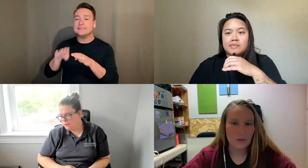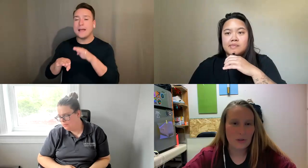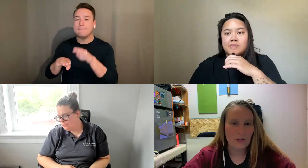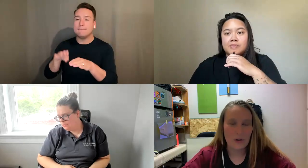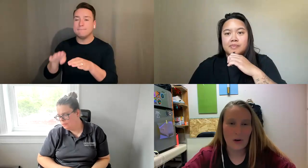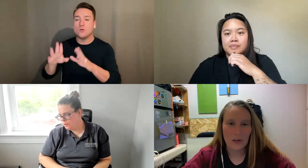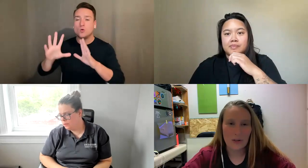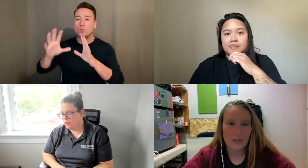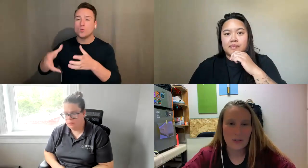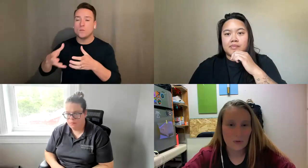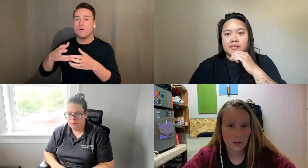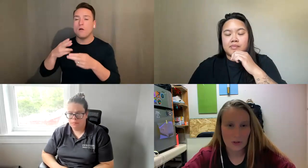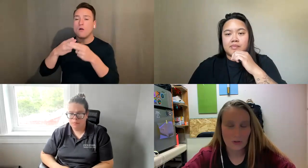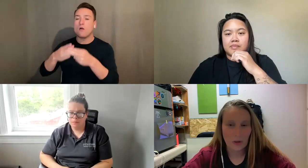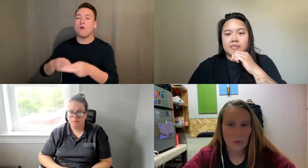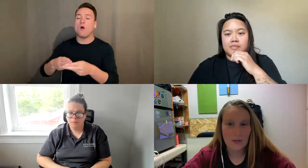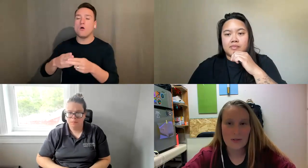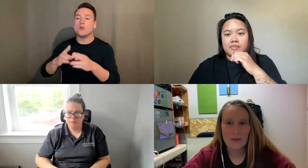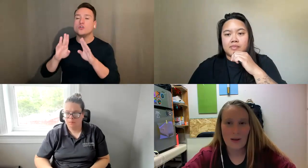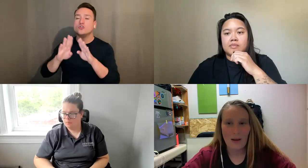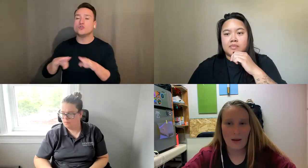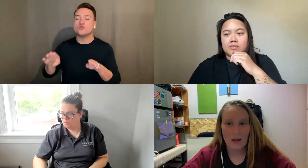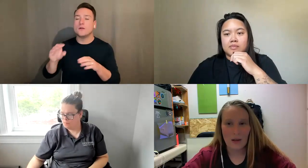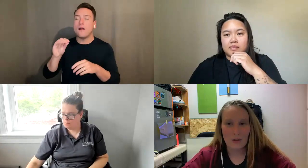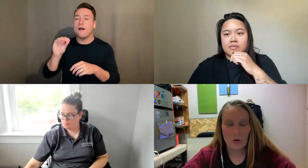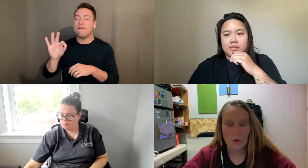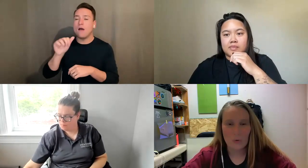children of alcoholics and dysfunctional families.